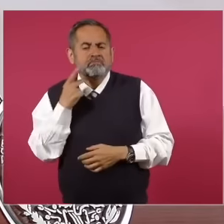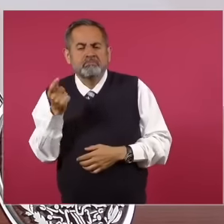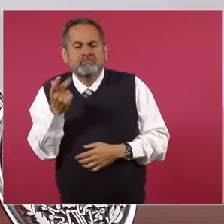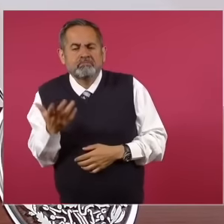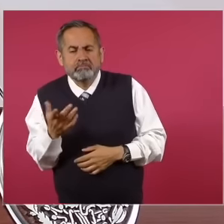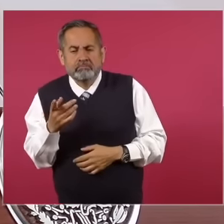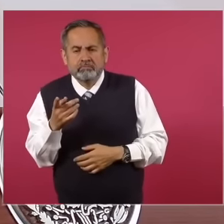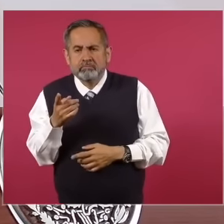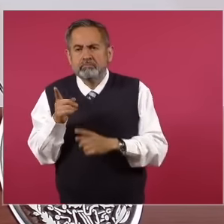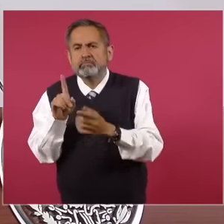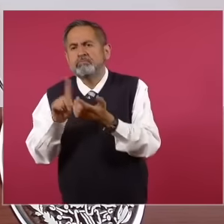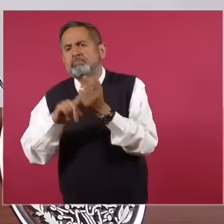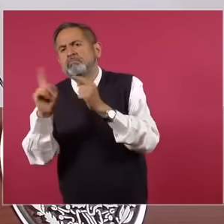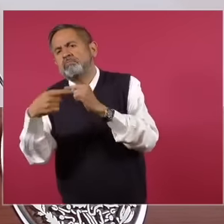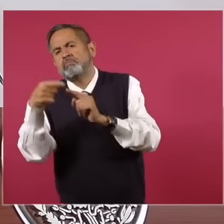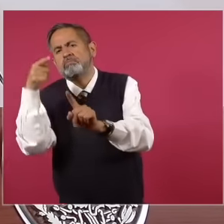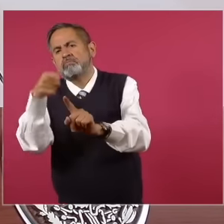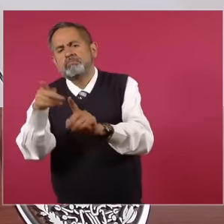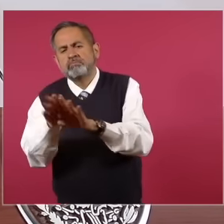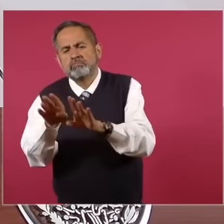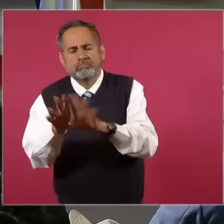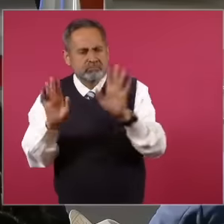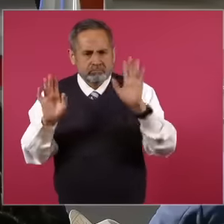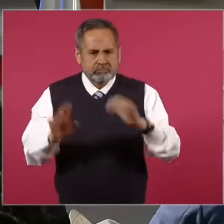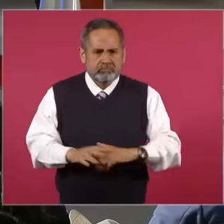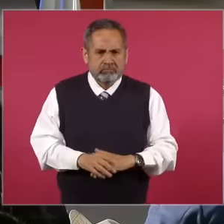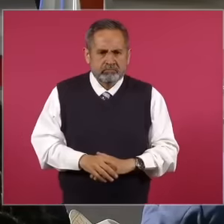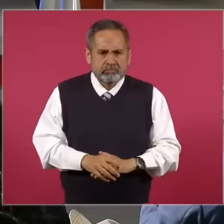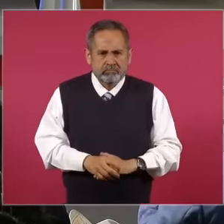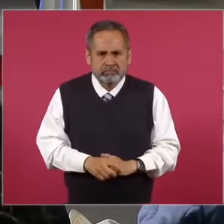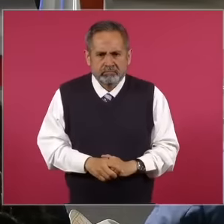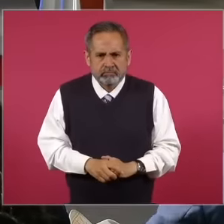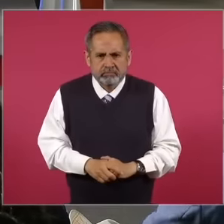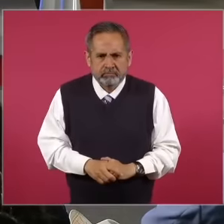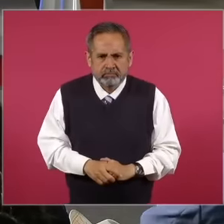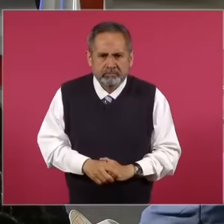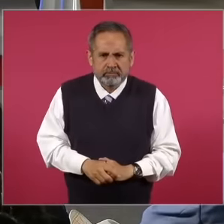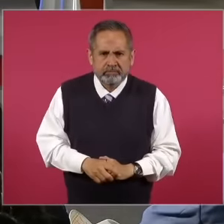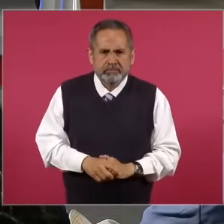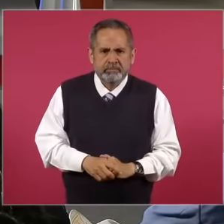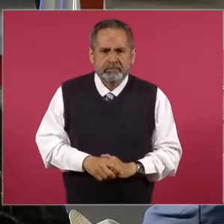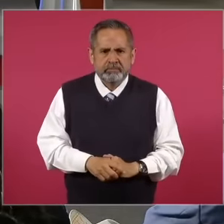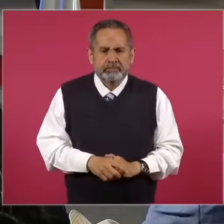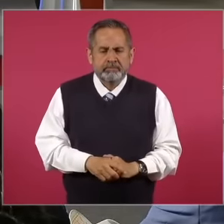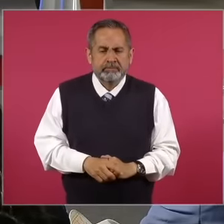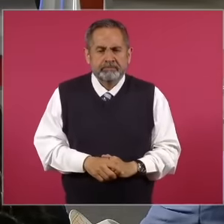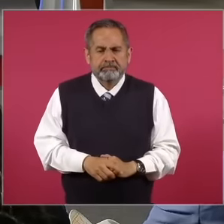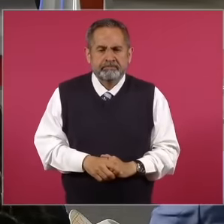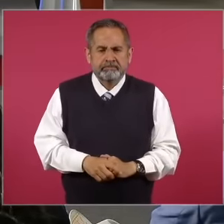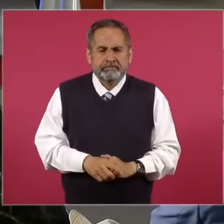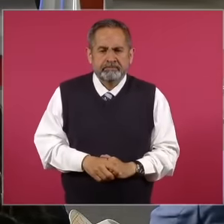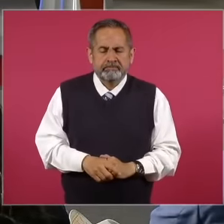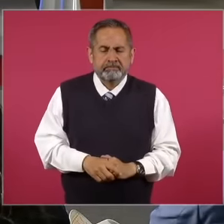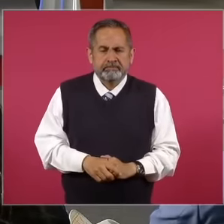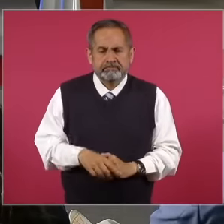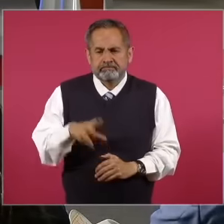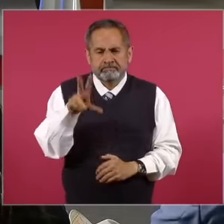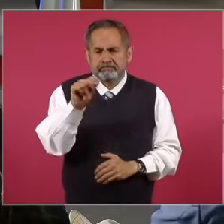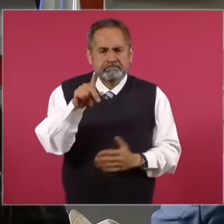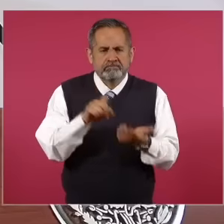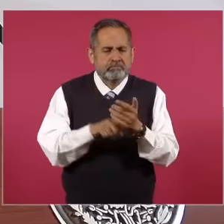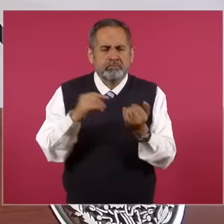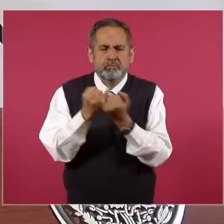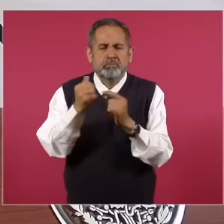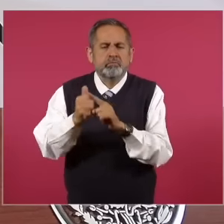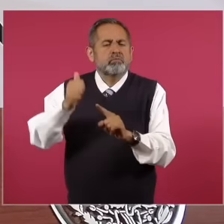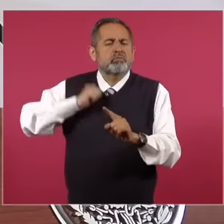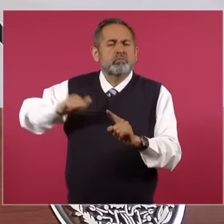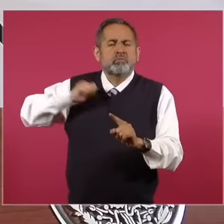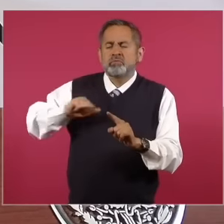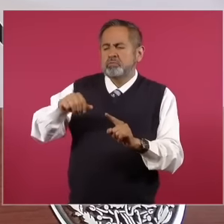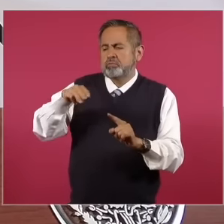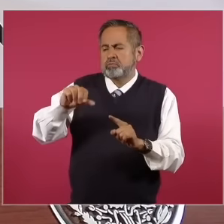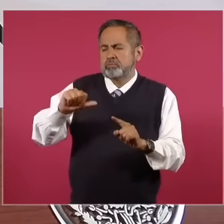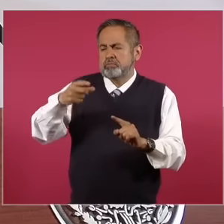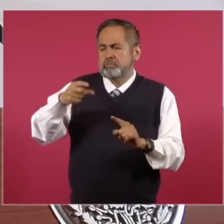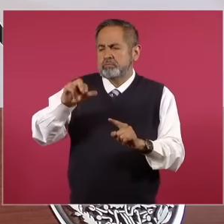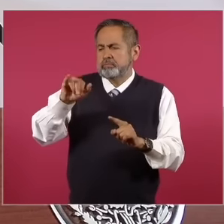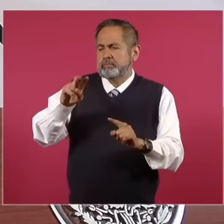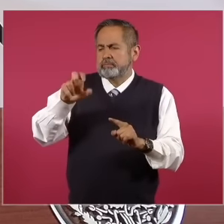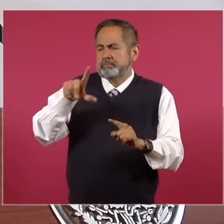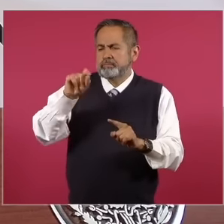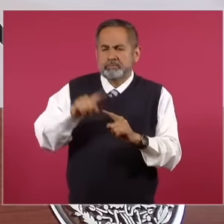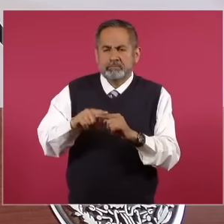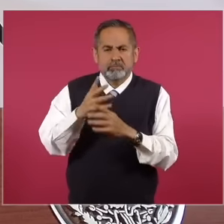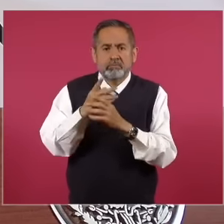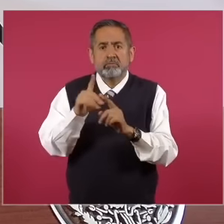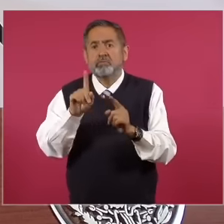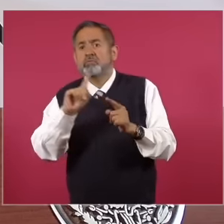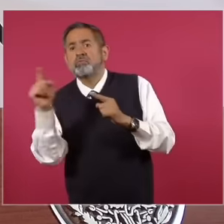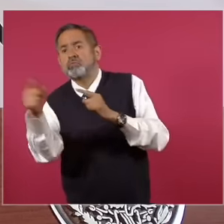ends it is as Machiavelli defined it that the end justified the media, this was not the case no